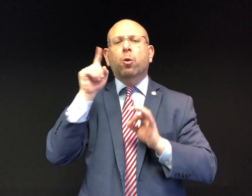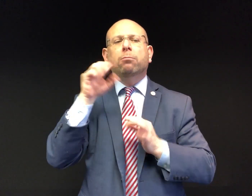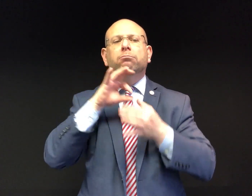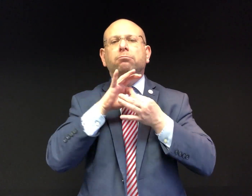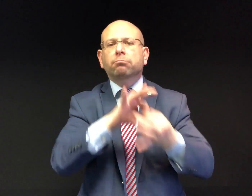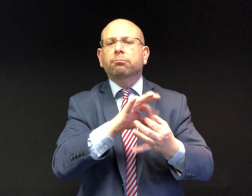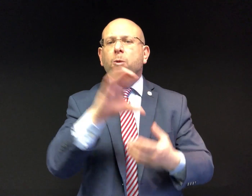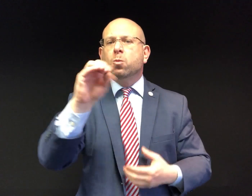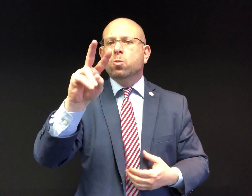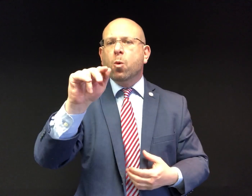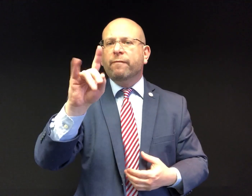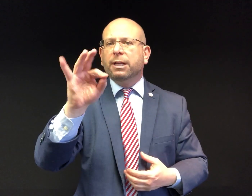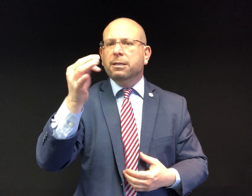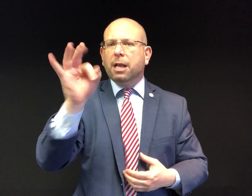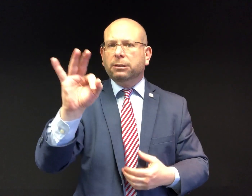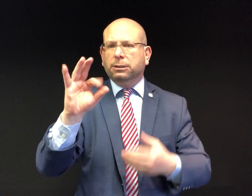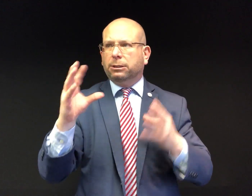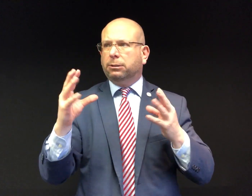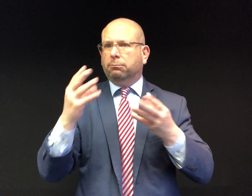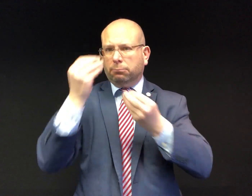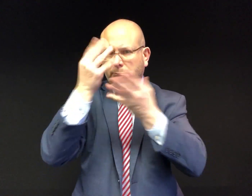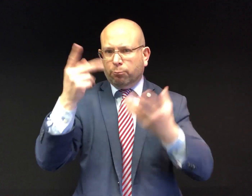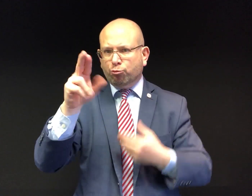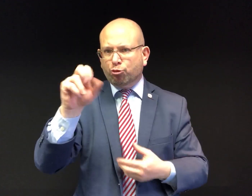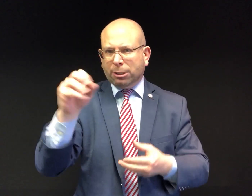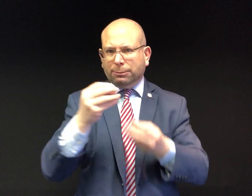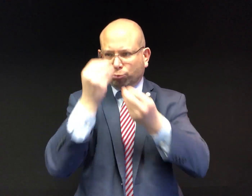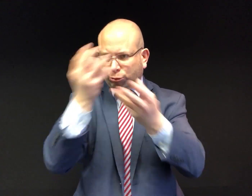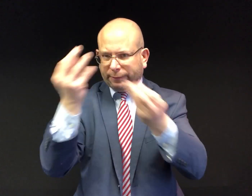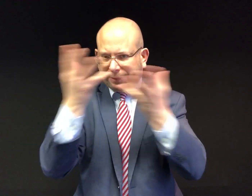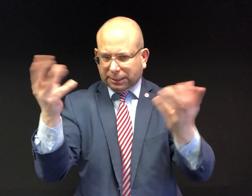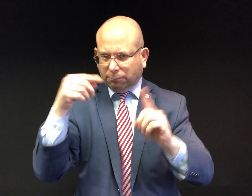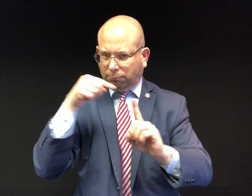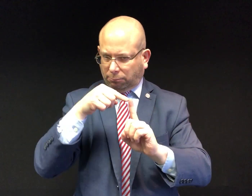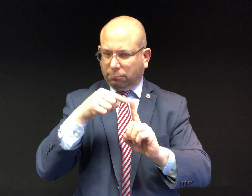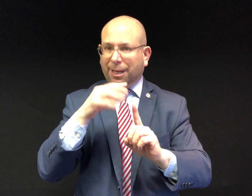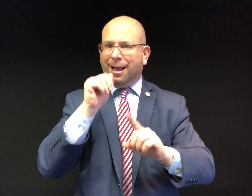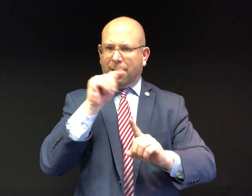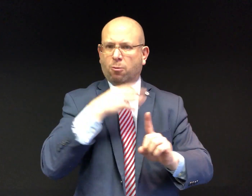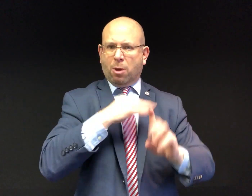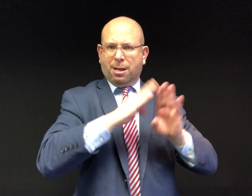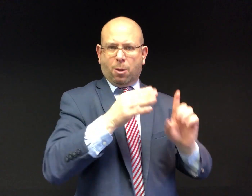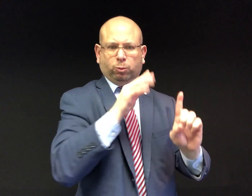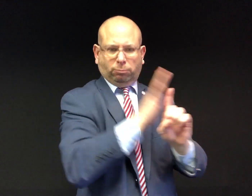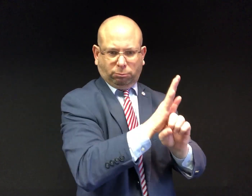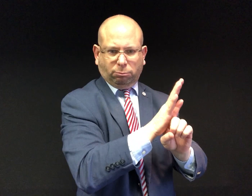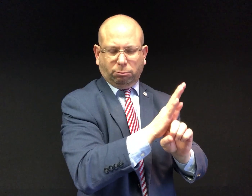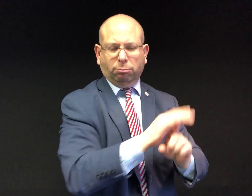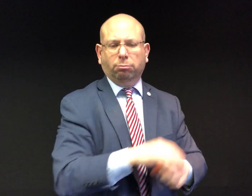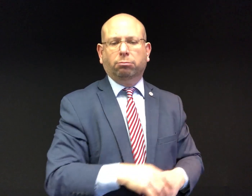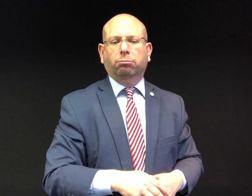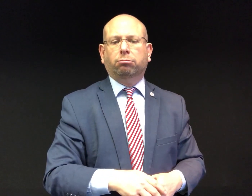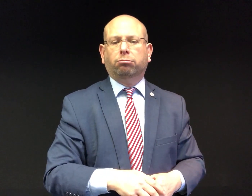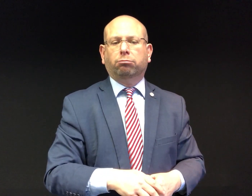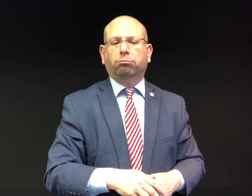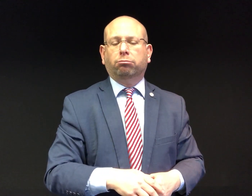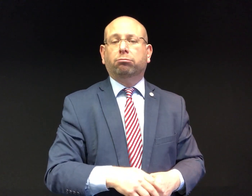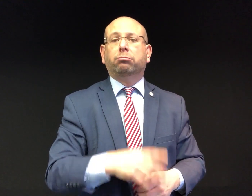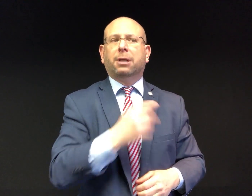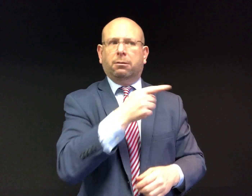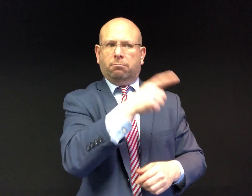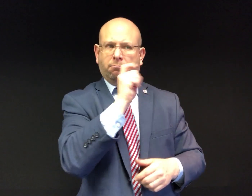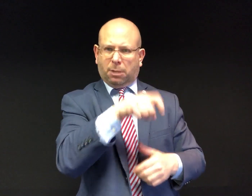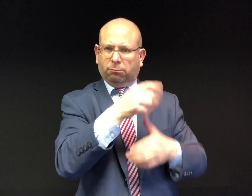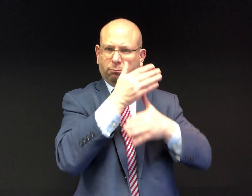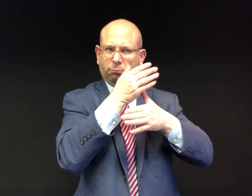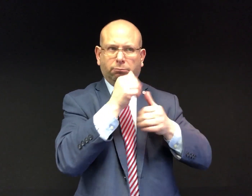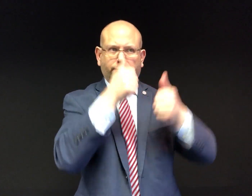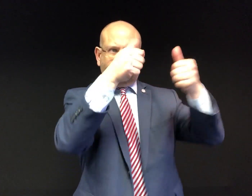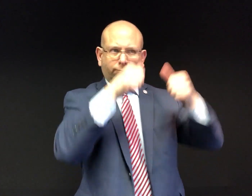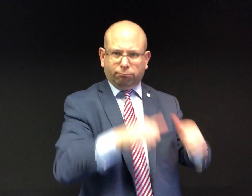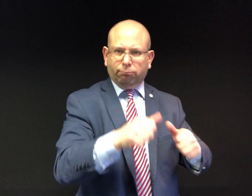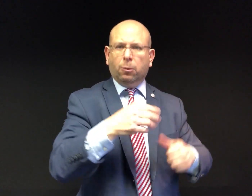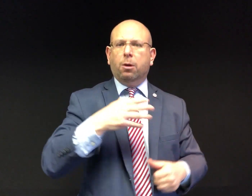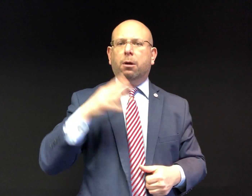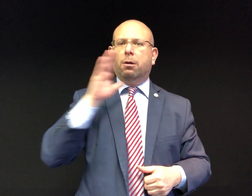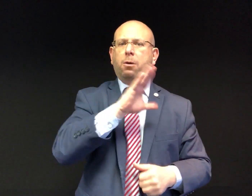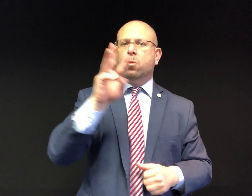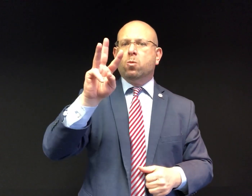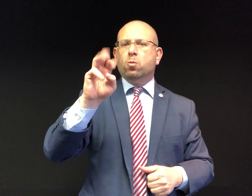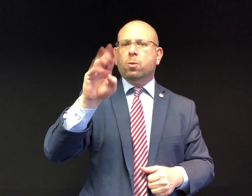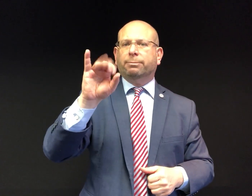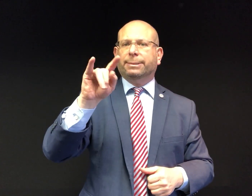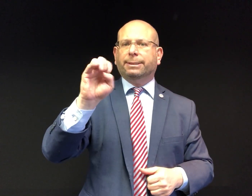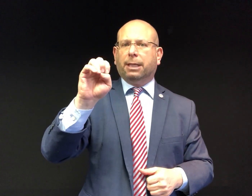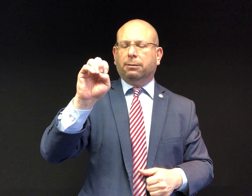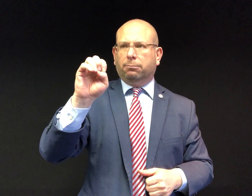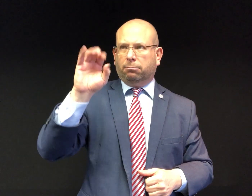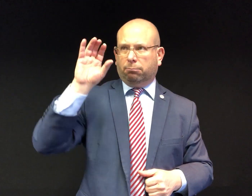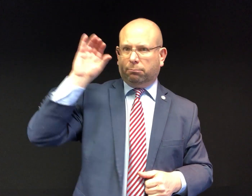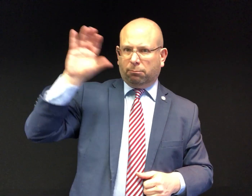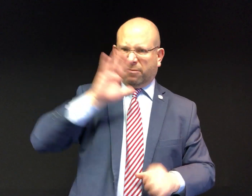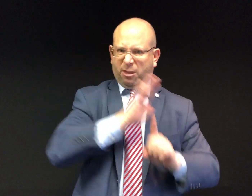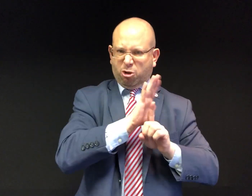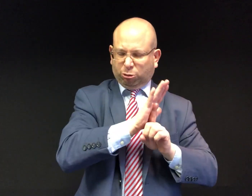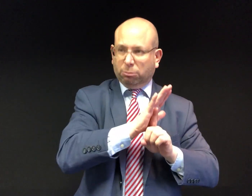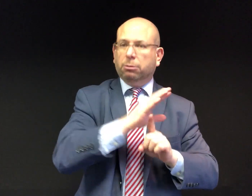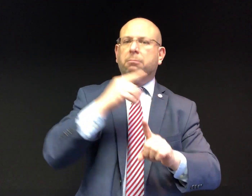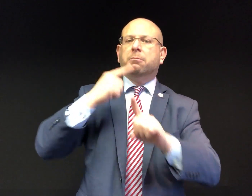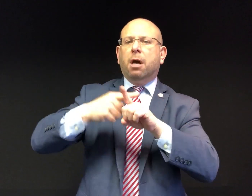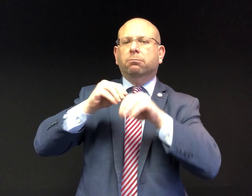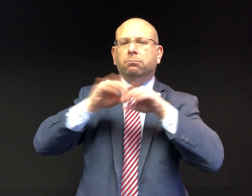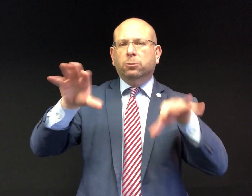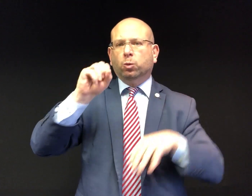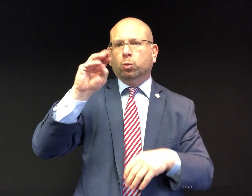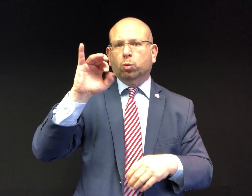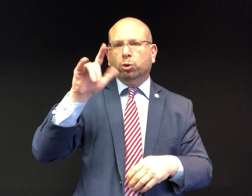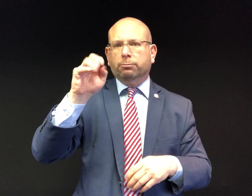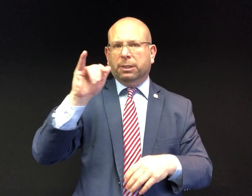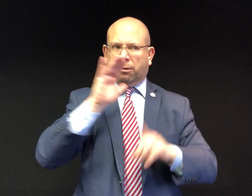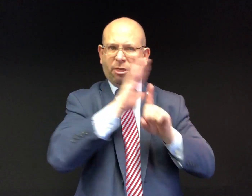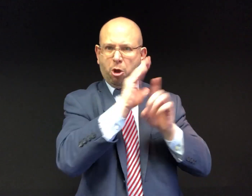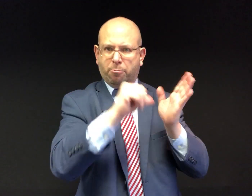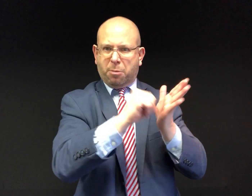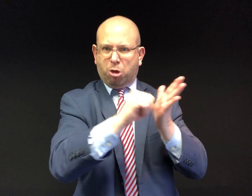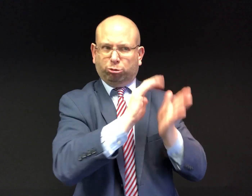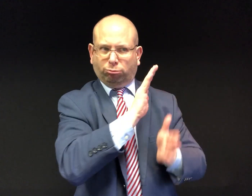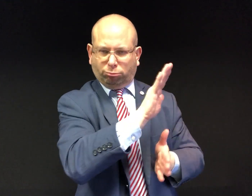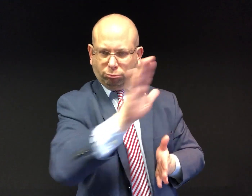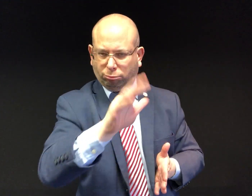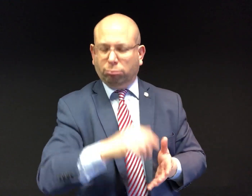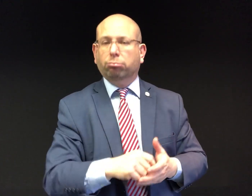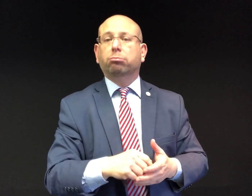for any press briefing that they do about Coronavirus, and show it on their website and social media.